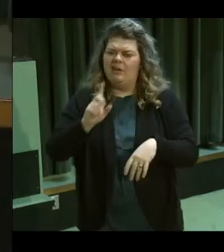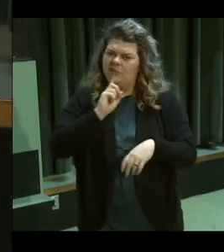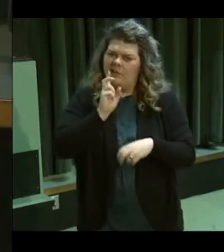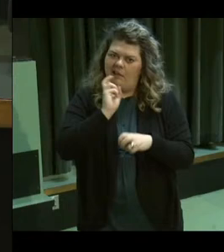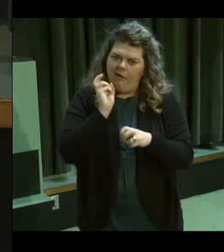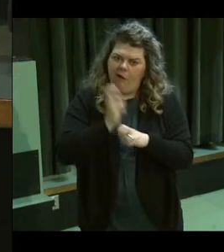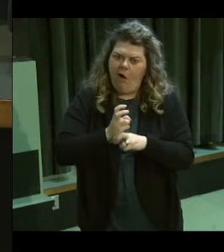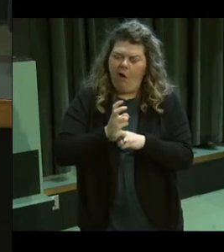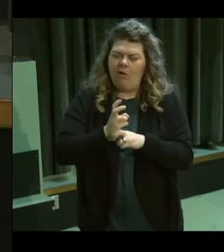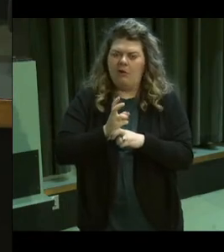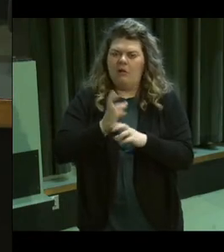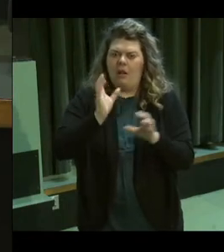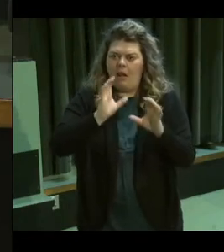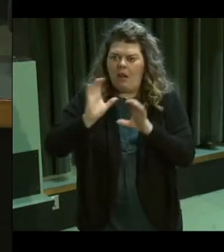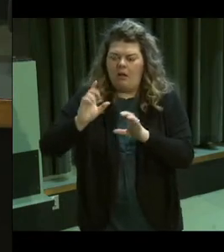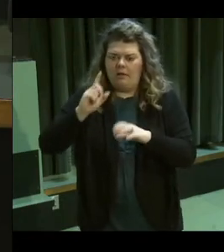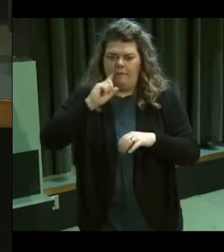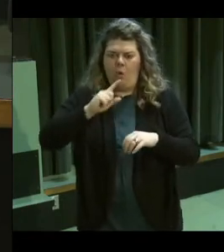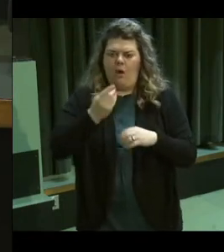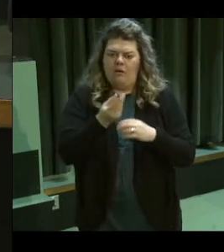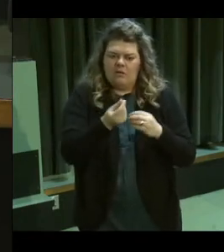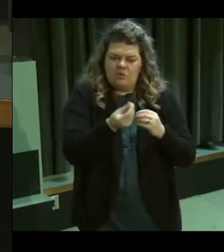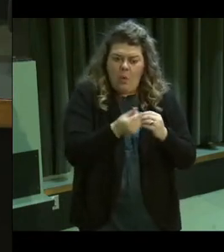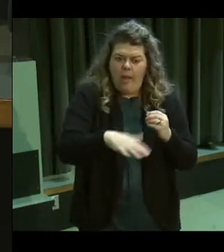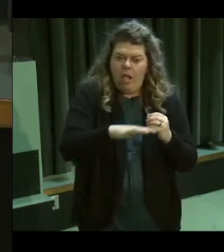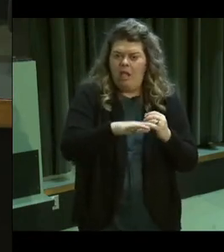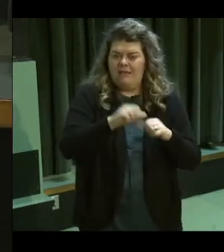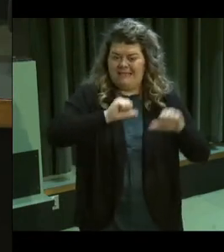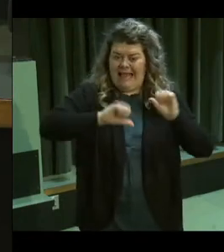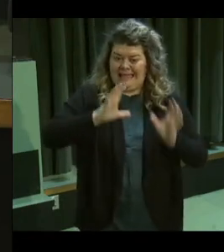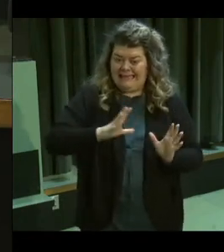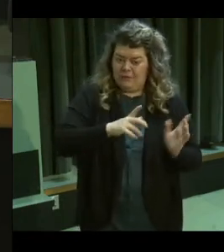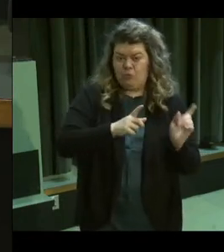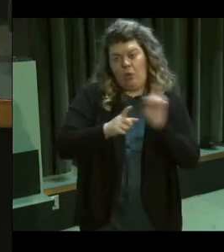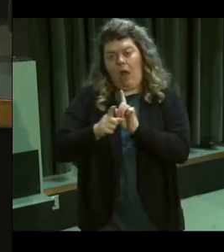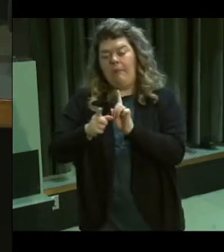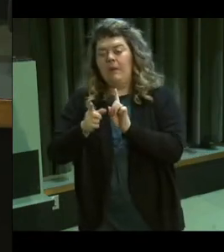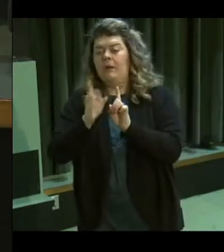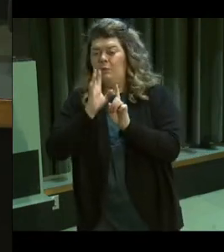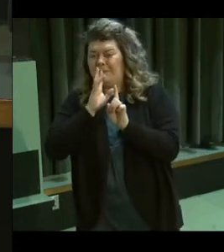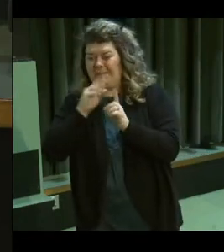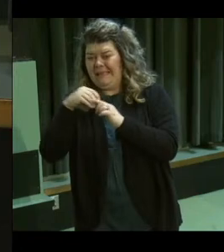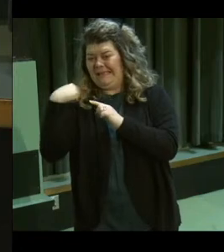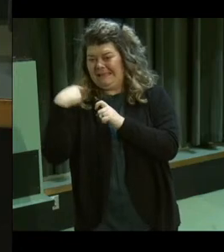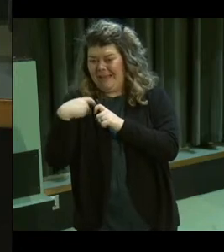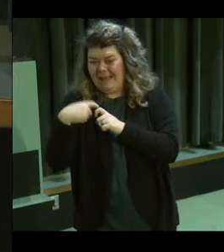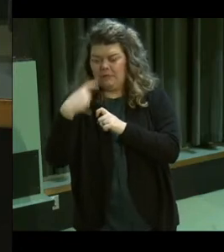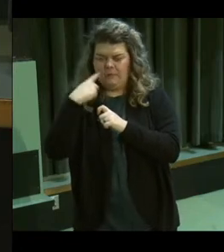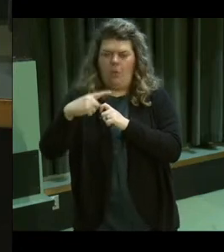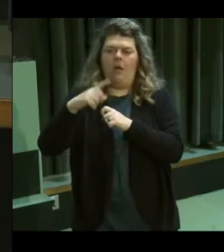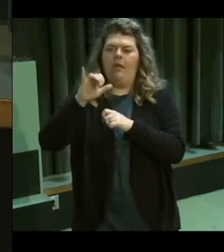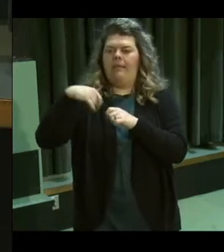difficult to find, you know,